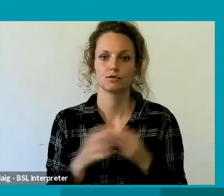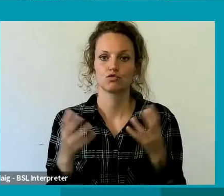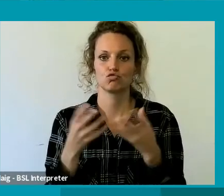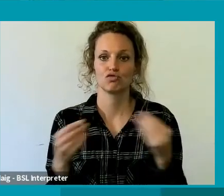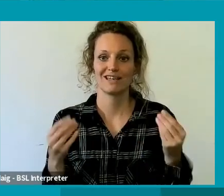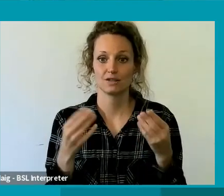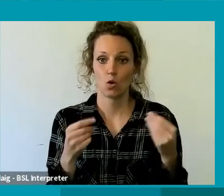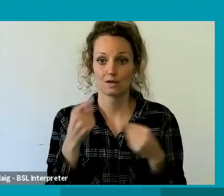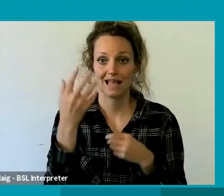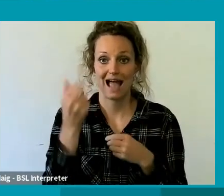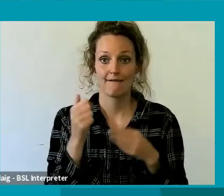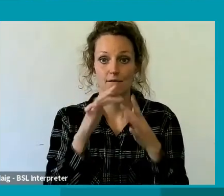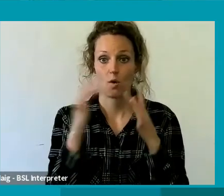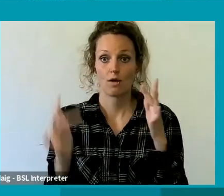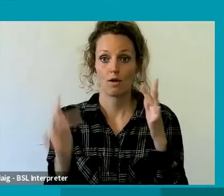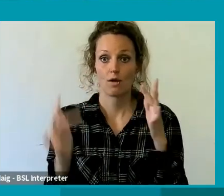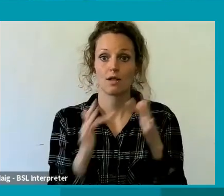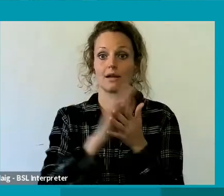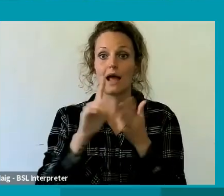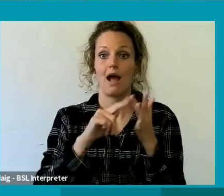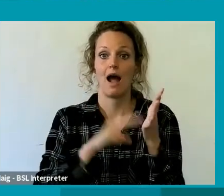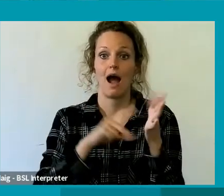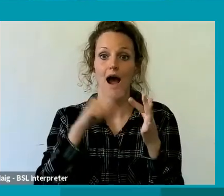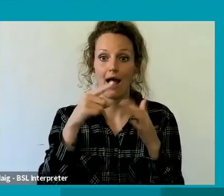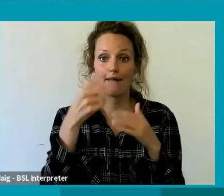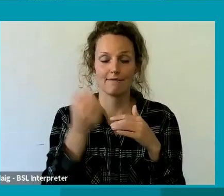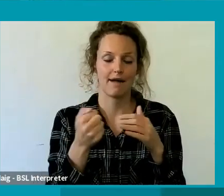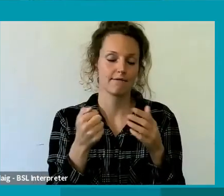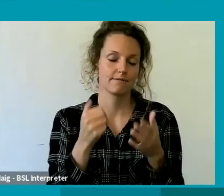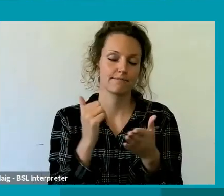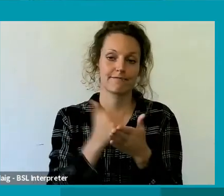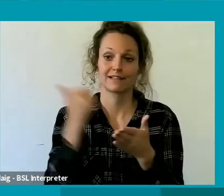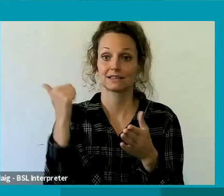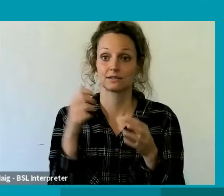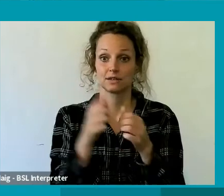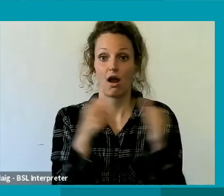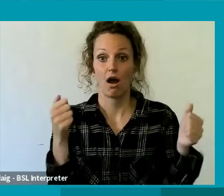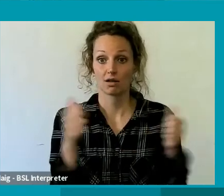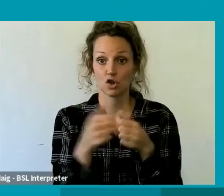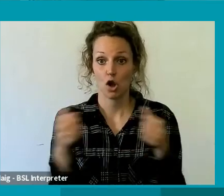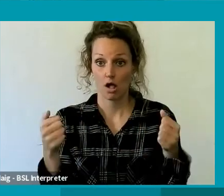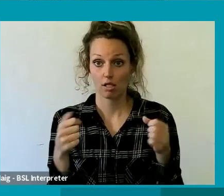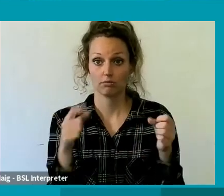which is stacked full of brilliant articles and tools and video.